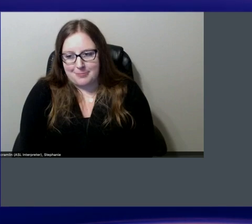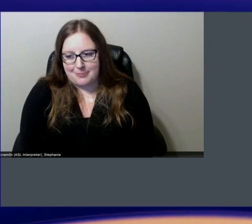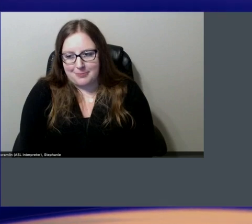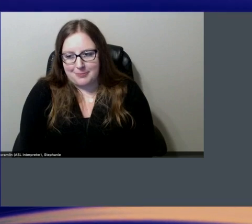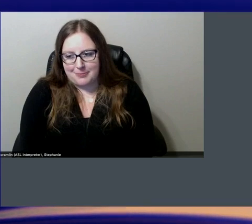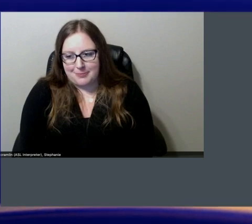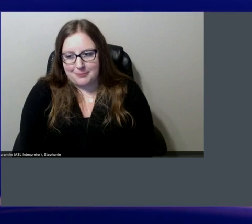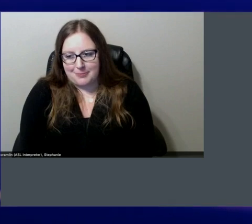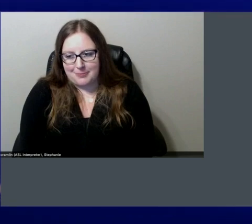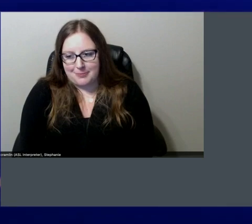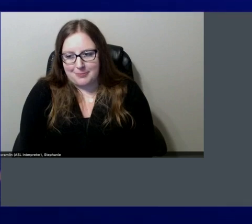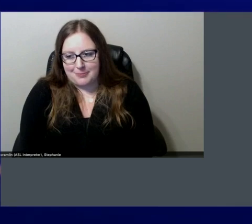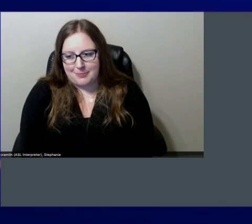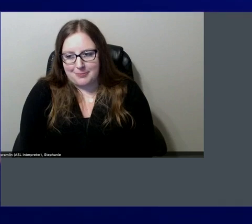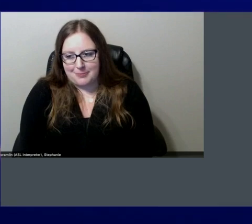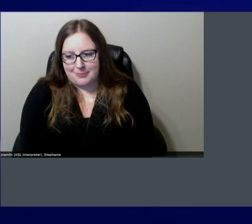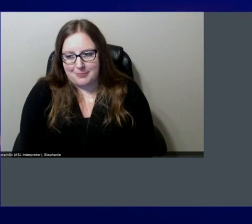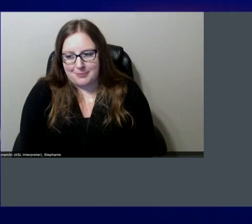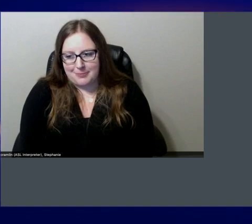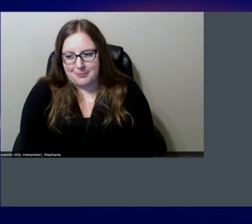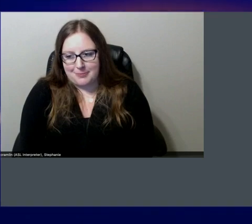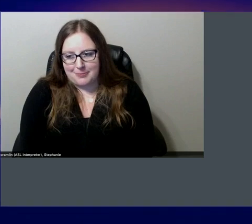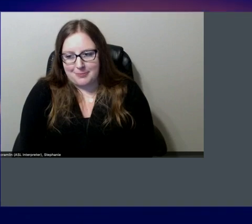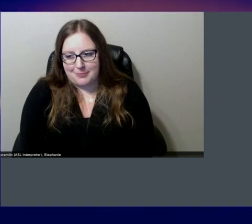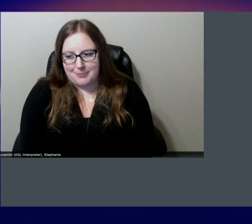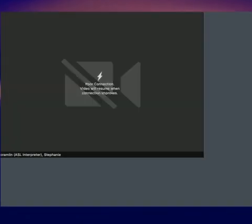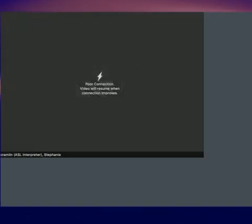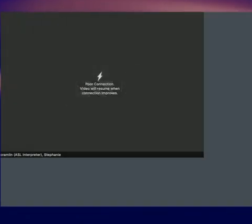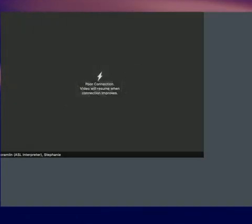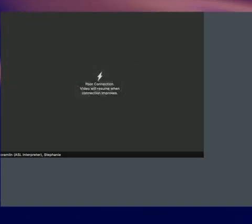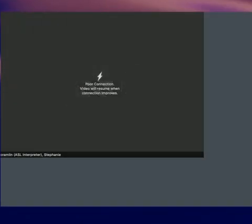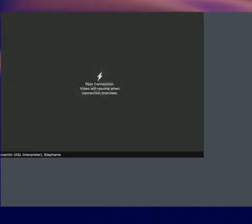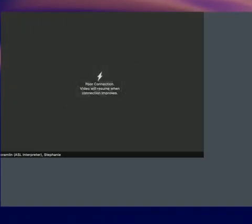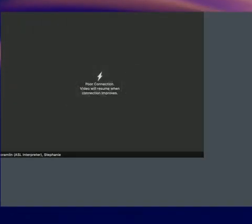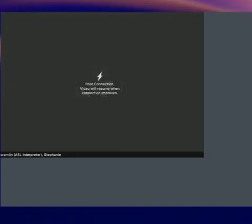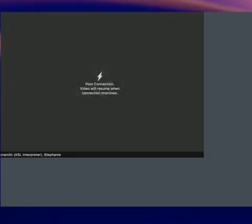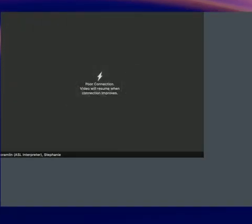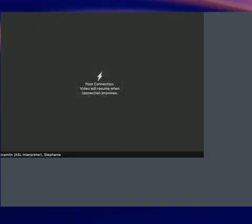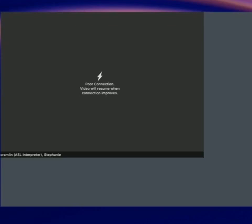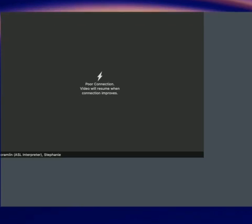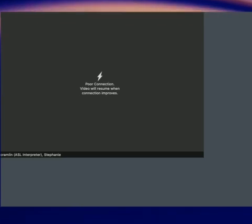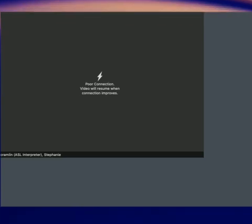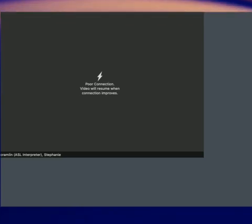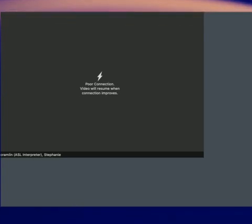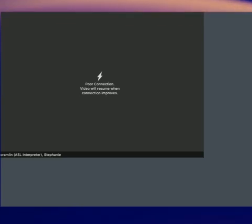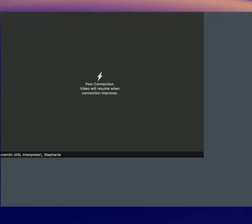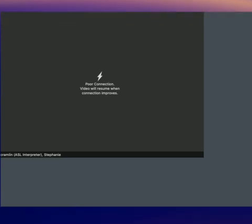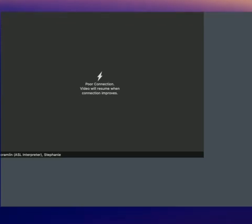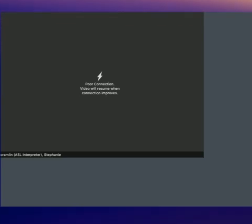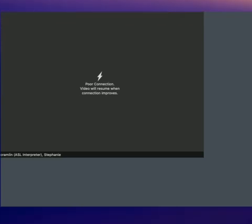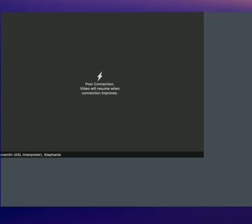or you're applying to visit tomorrow in San Francisco, please do visit the AWS DeepRacer track